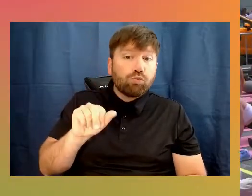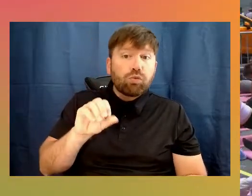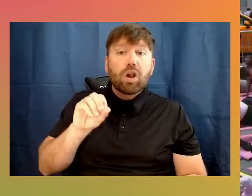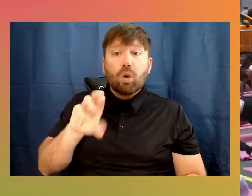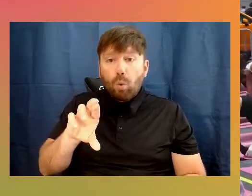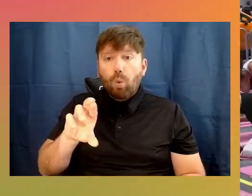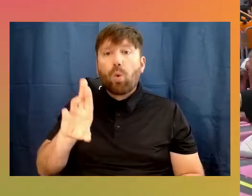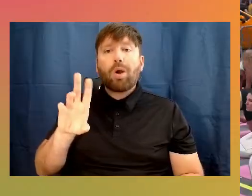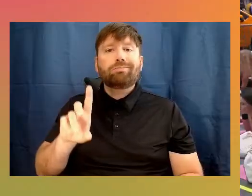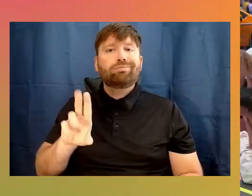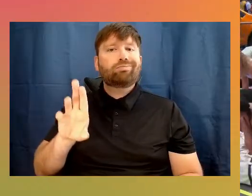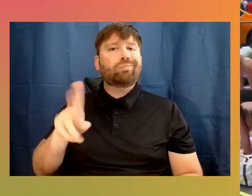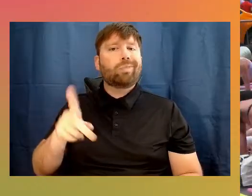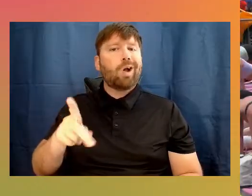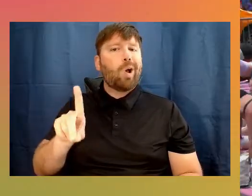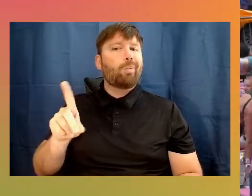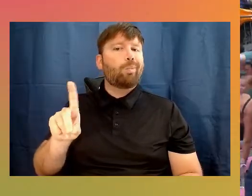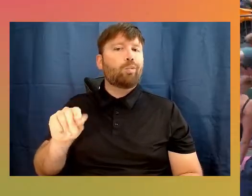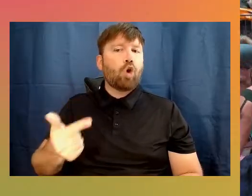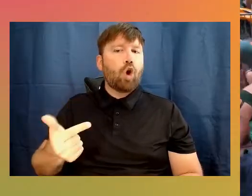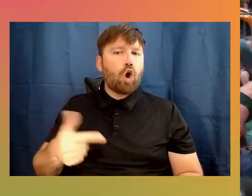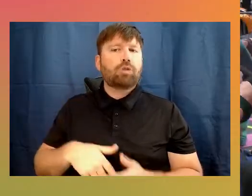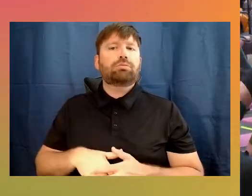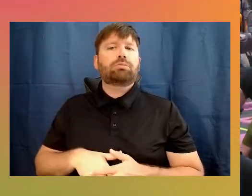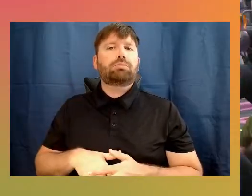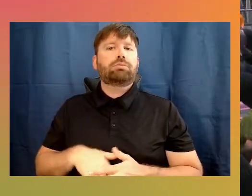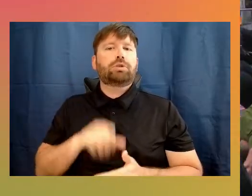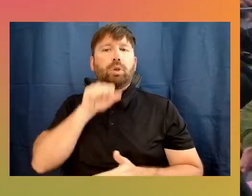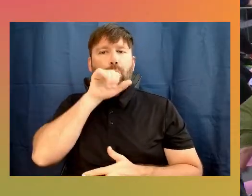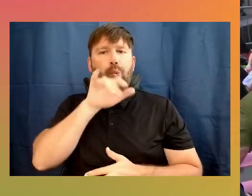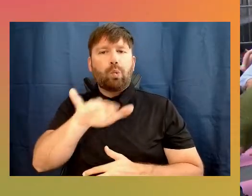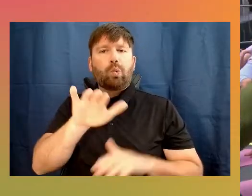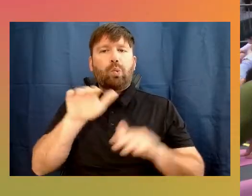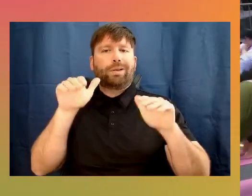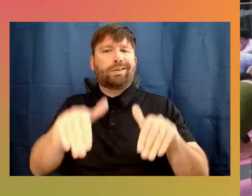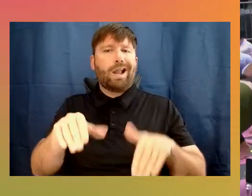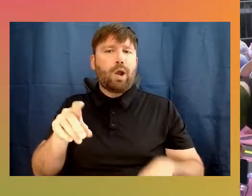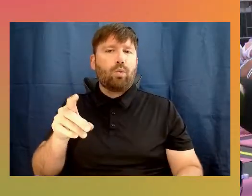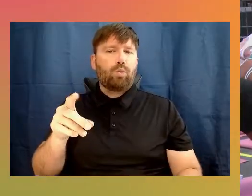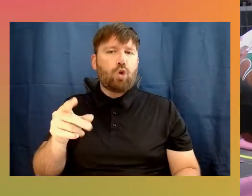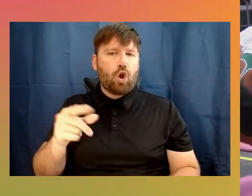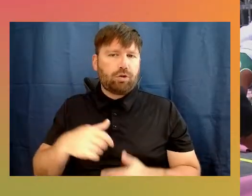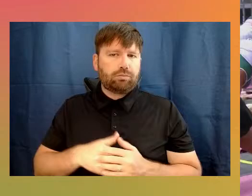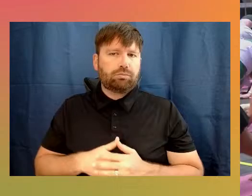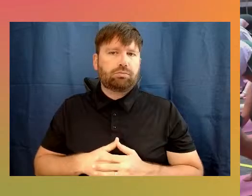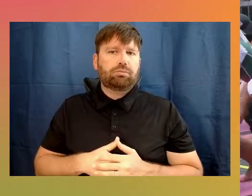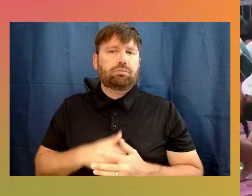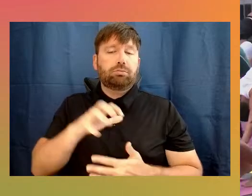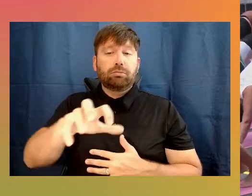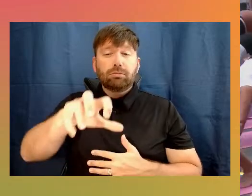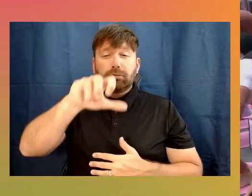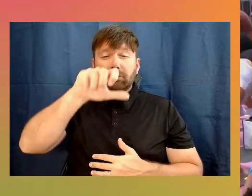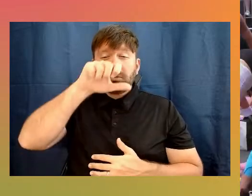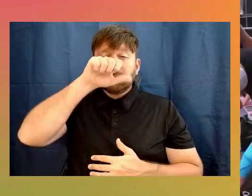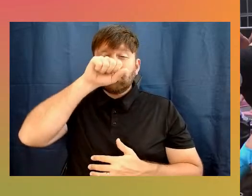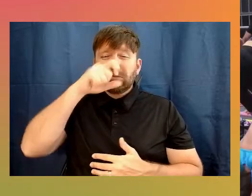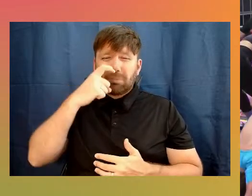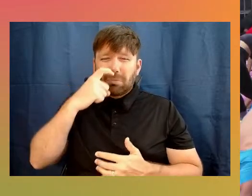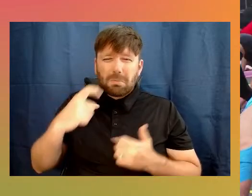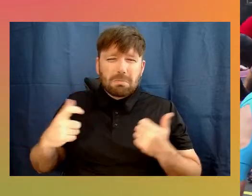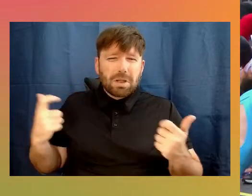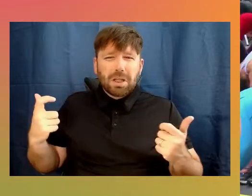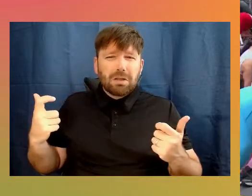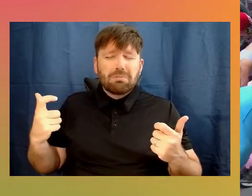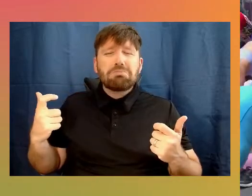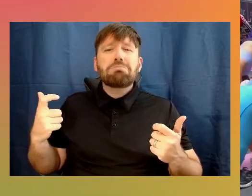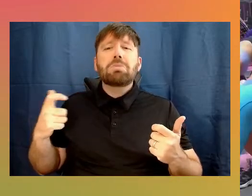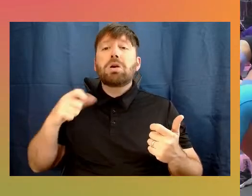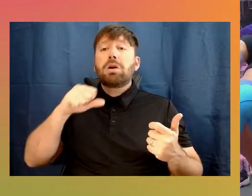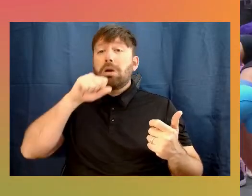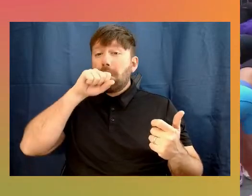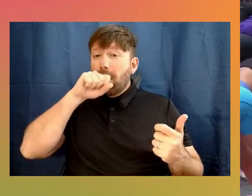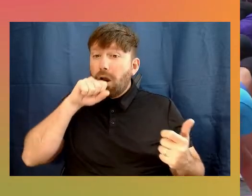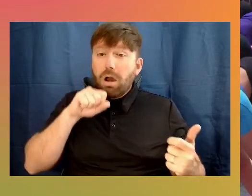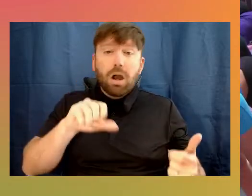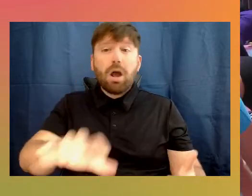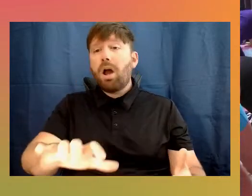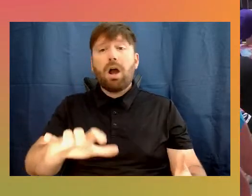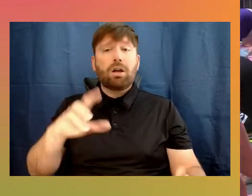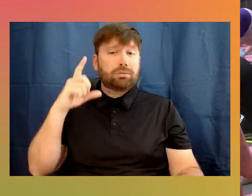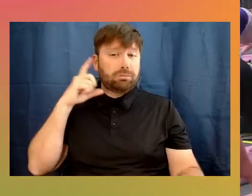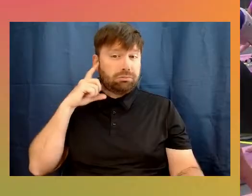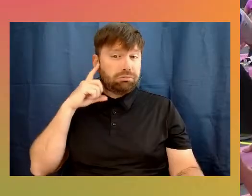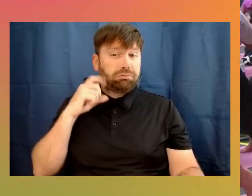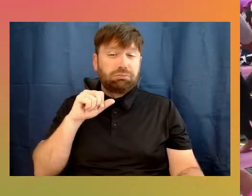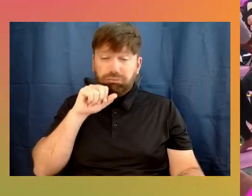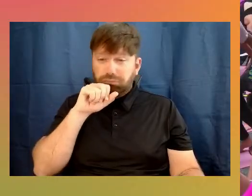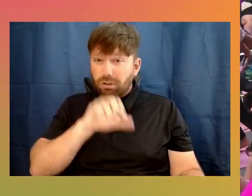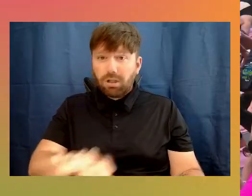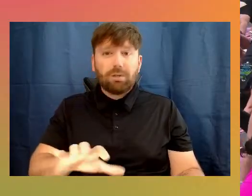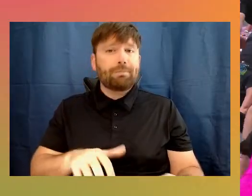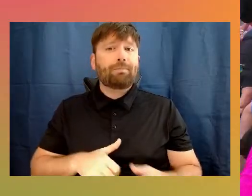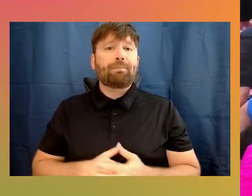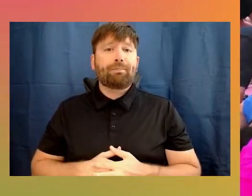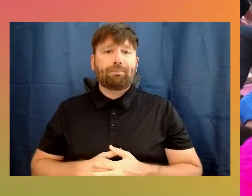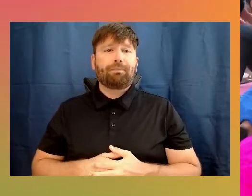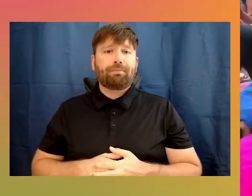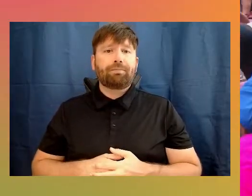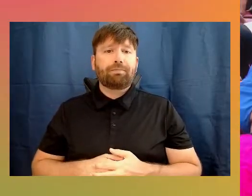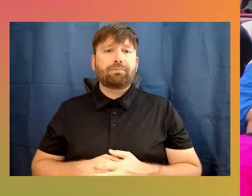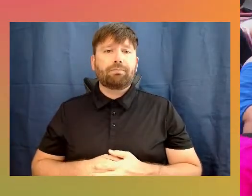INHALE, COBRA OR UP DOG.